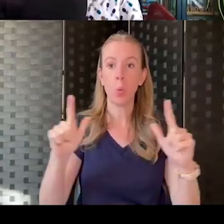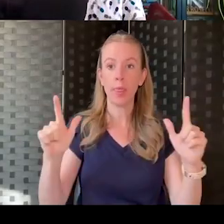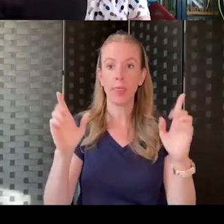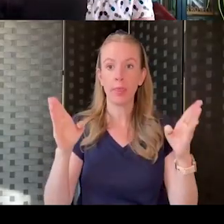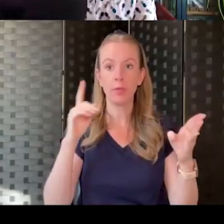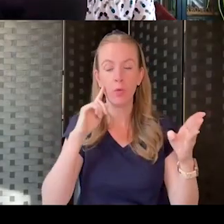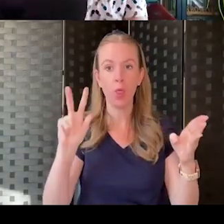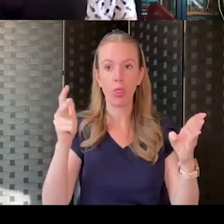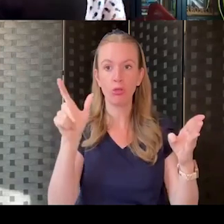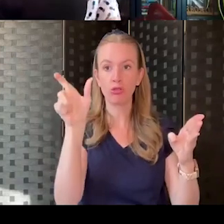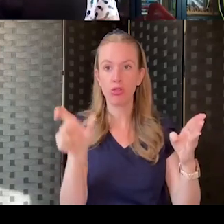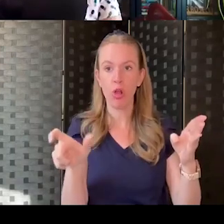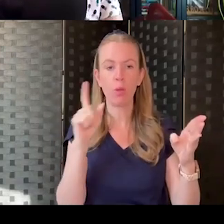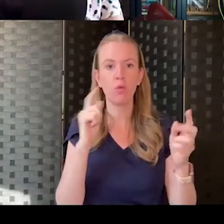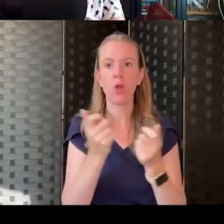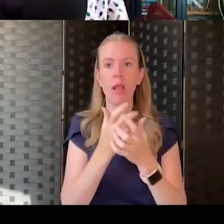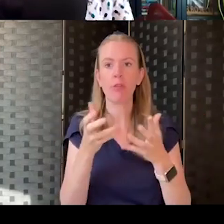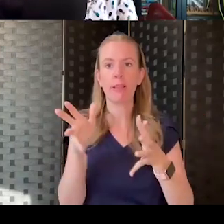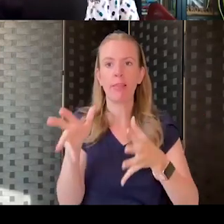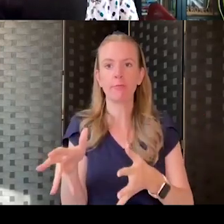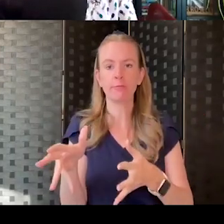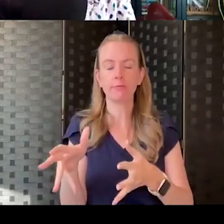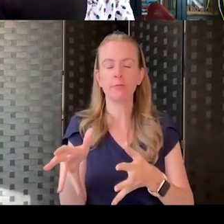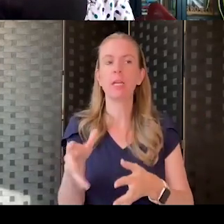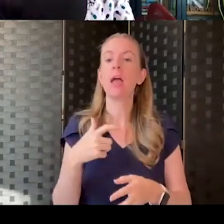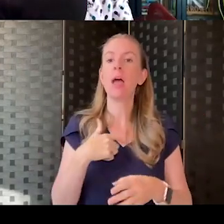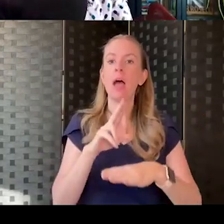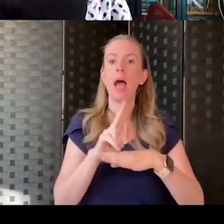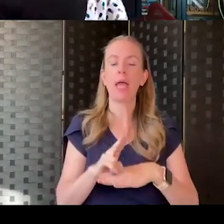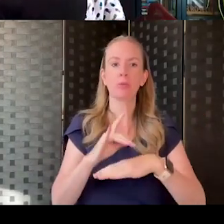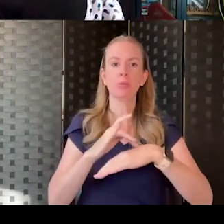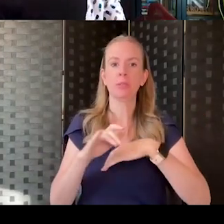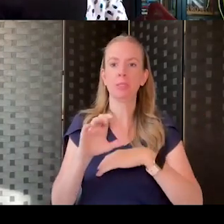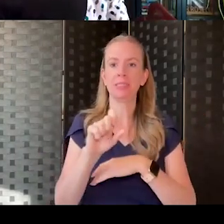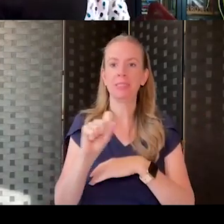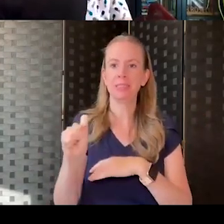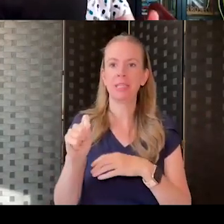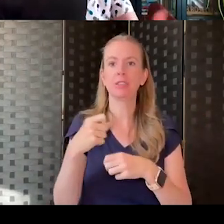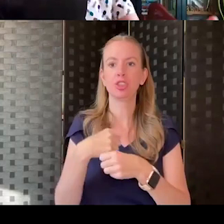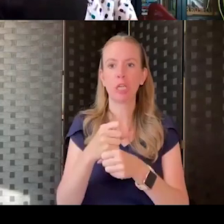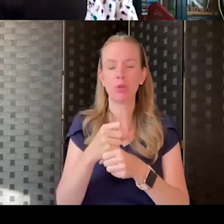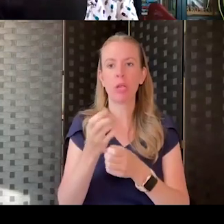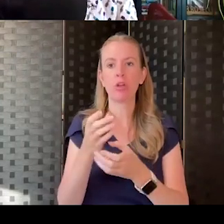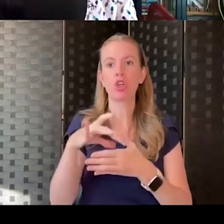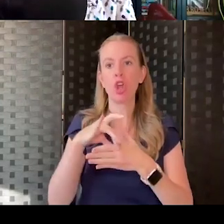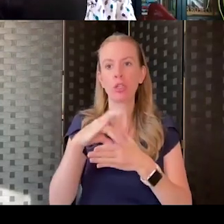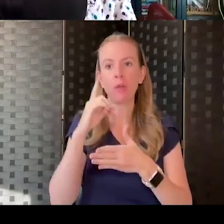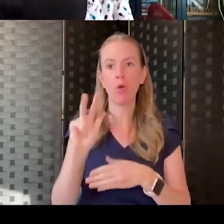to take off all the remaining space, and I use the generated content to be that there are column and